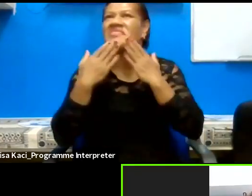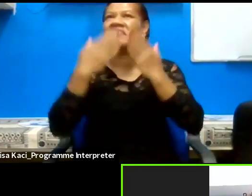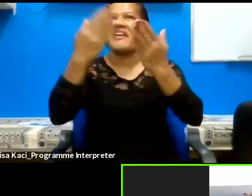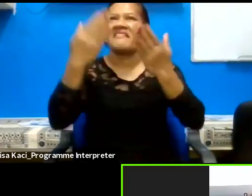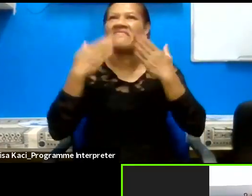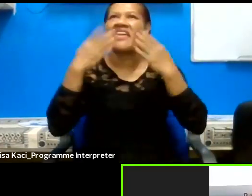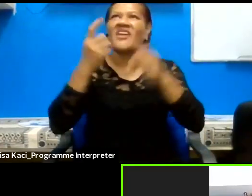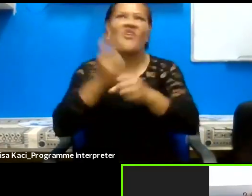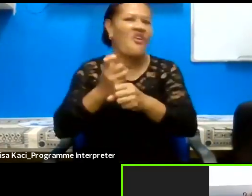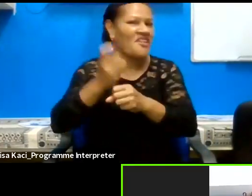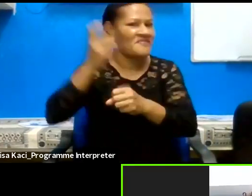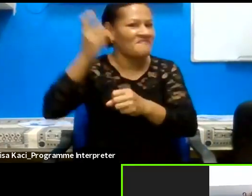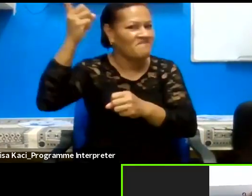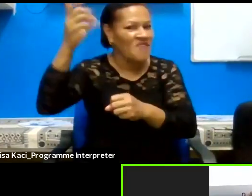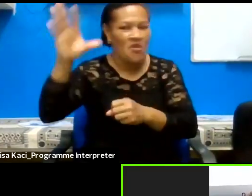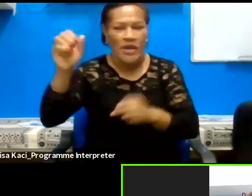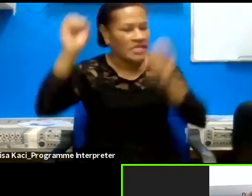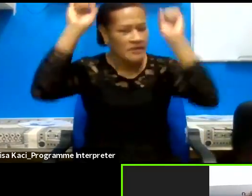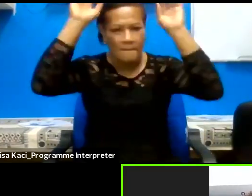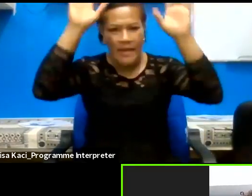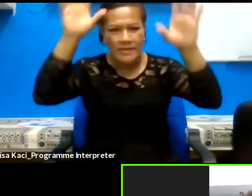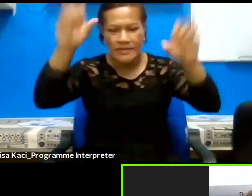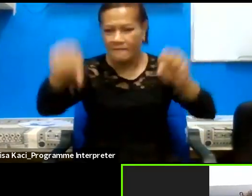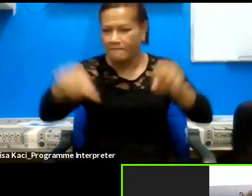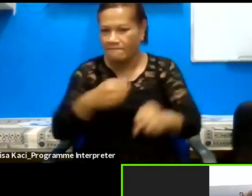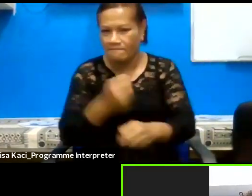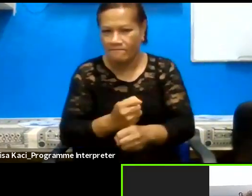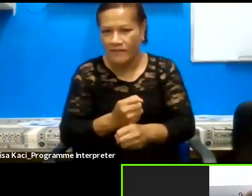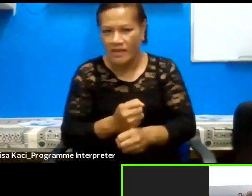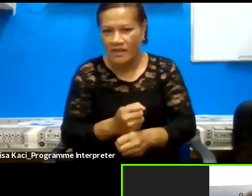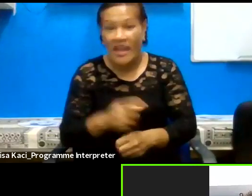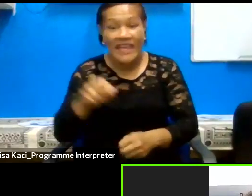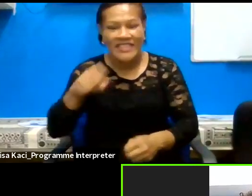but I won't let them break it